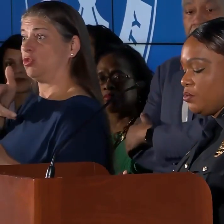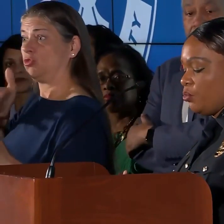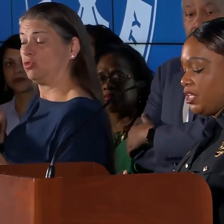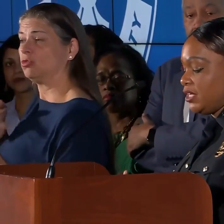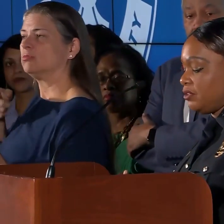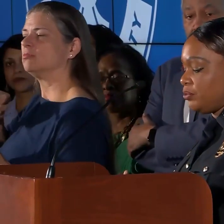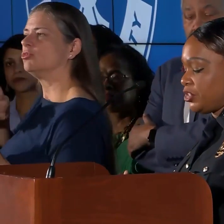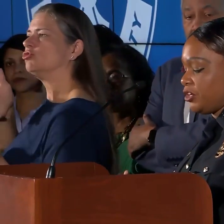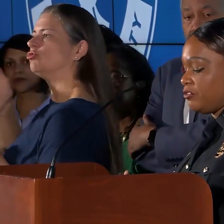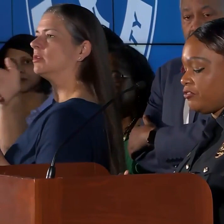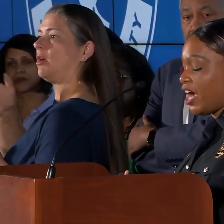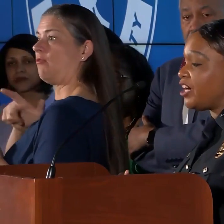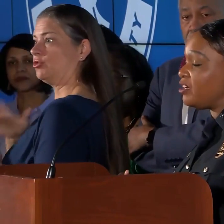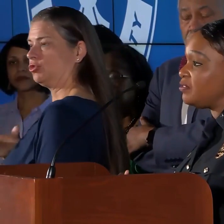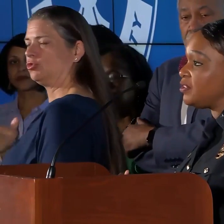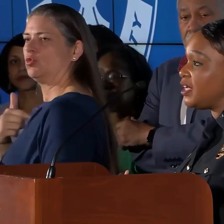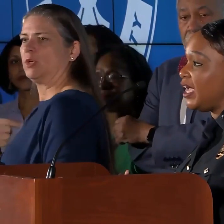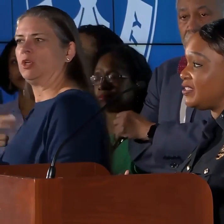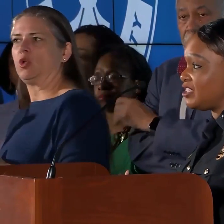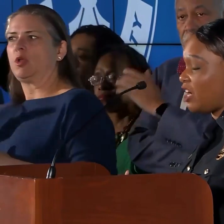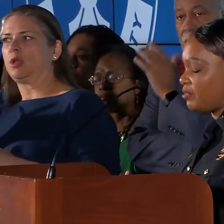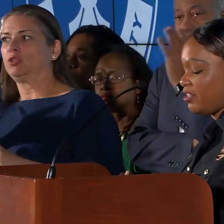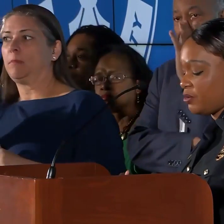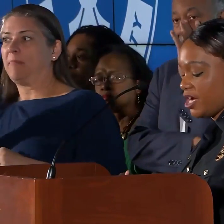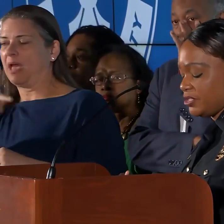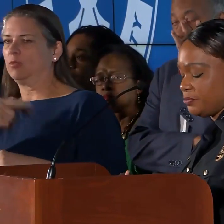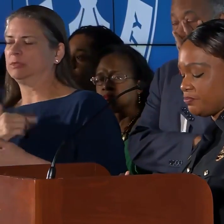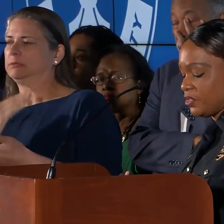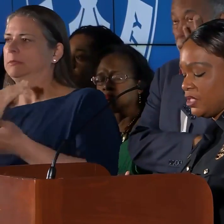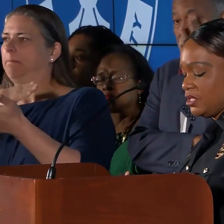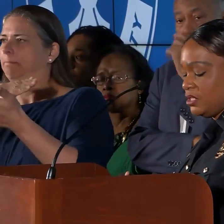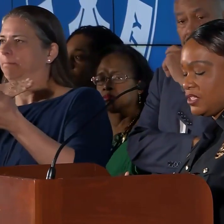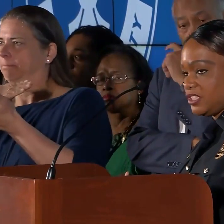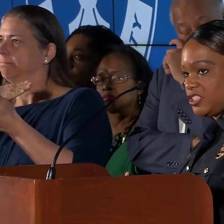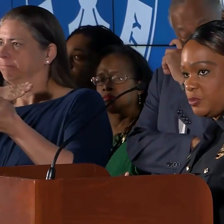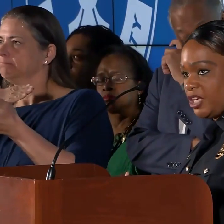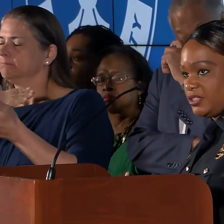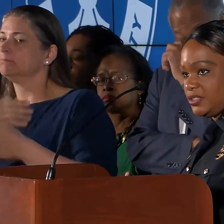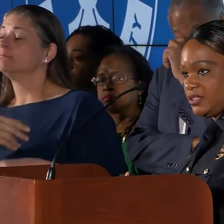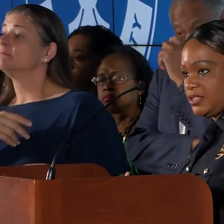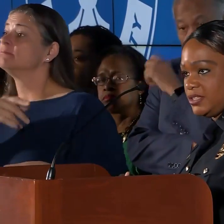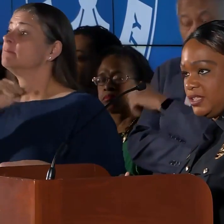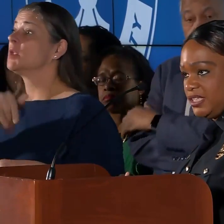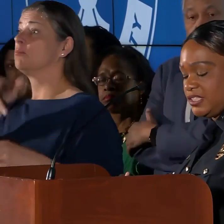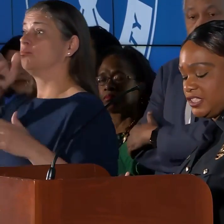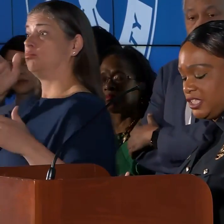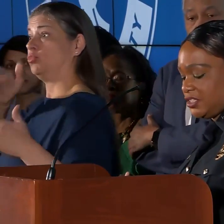we then return fire and stop that threat. The suspect is deceased.